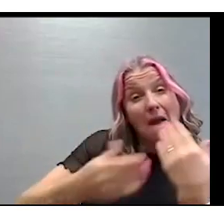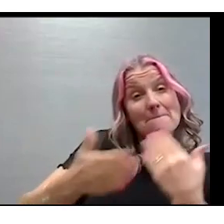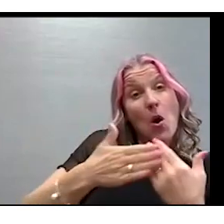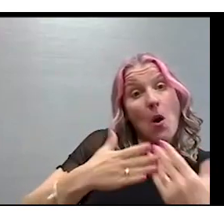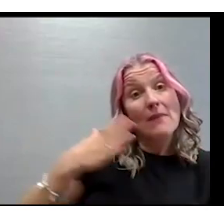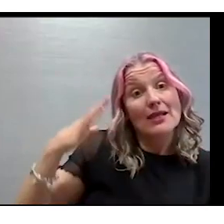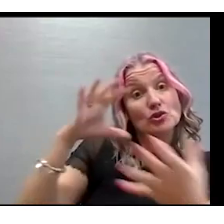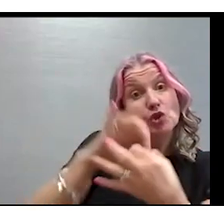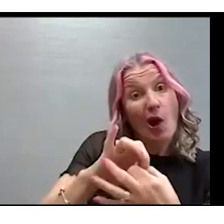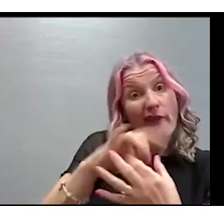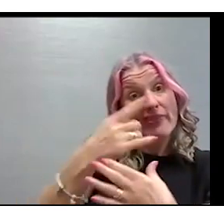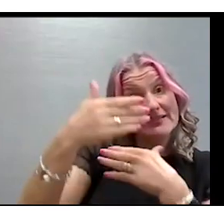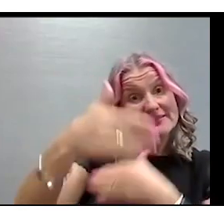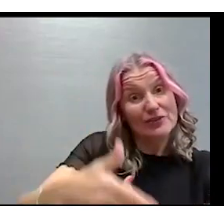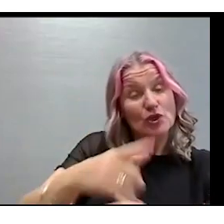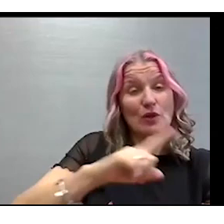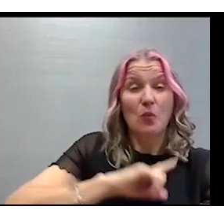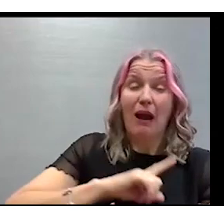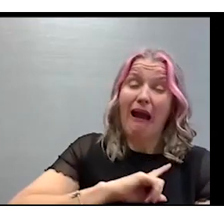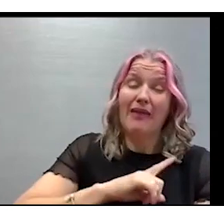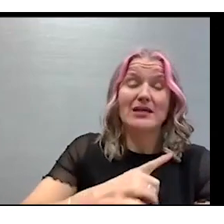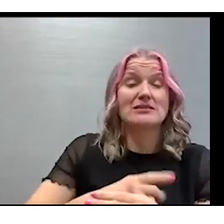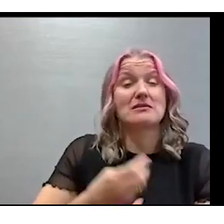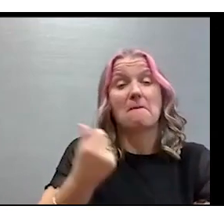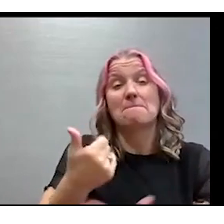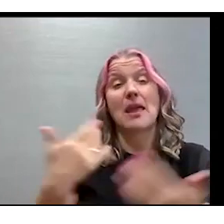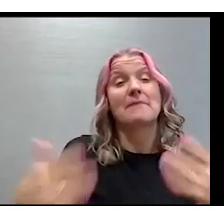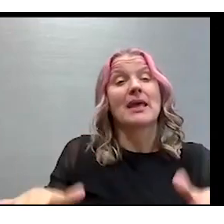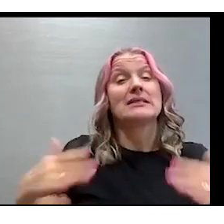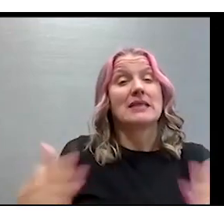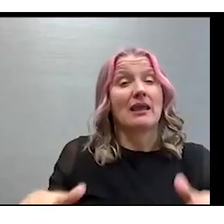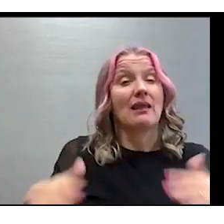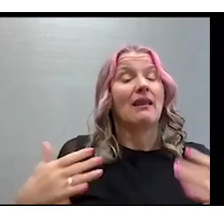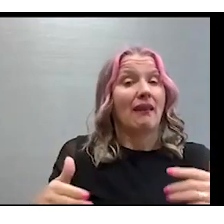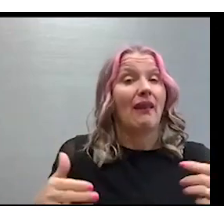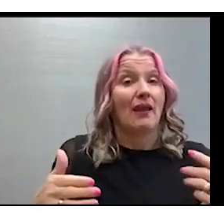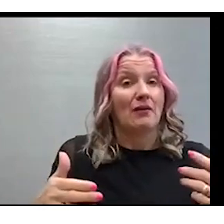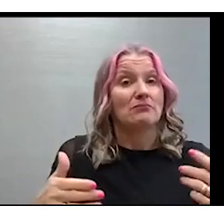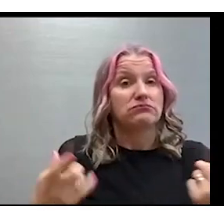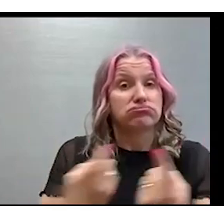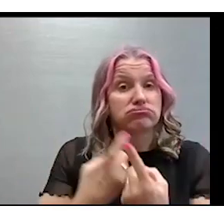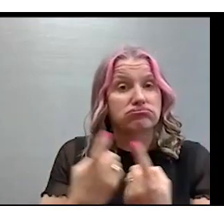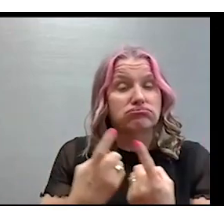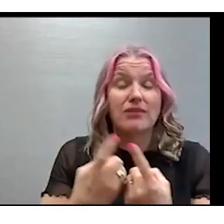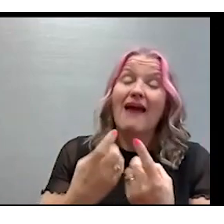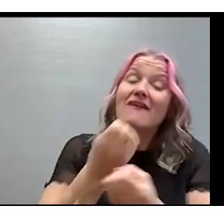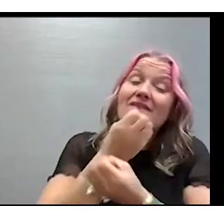join that session because there's some amazing fellow panellists and have a fantastic day.